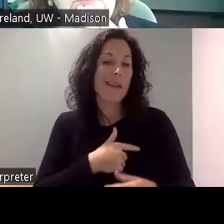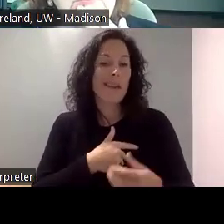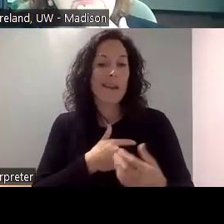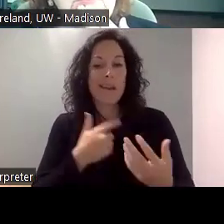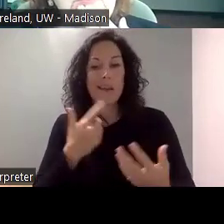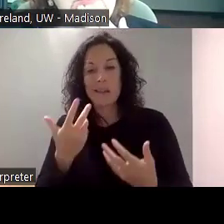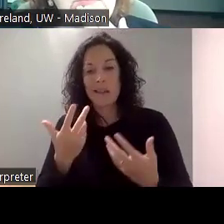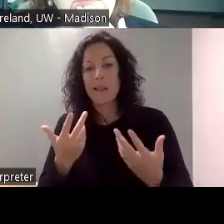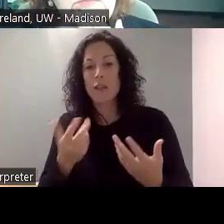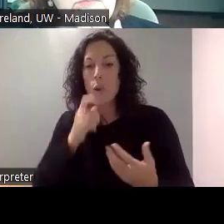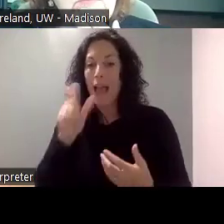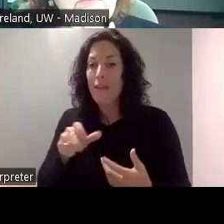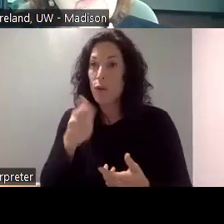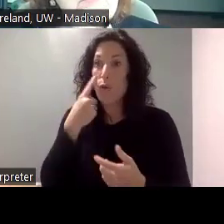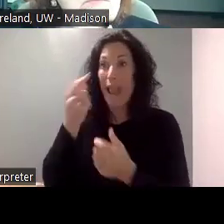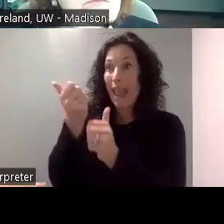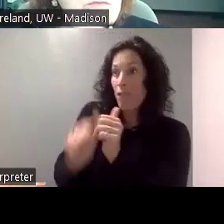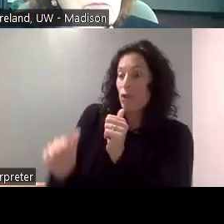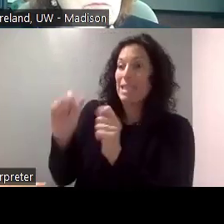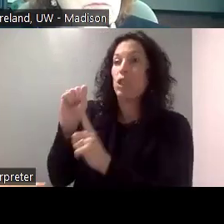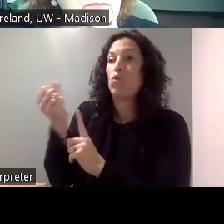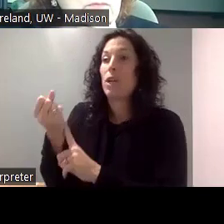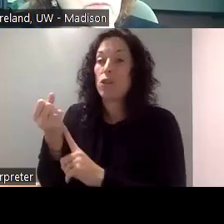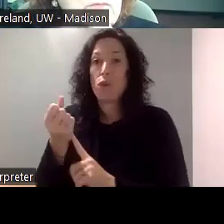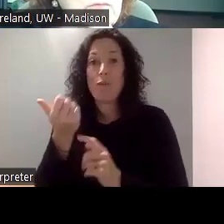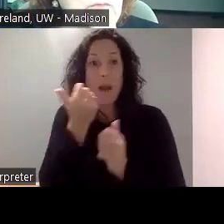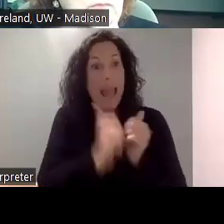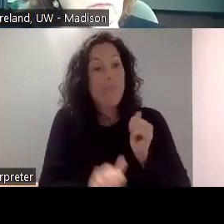in every instance or in every international collaboration,